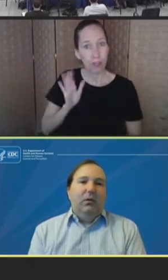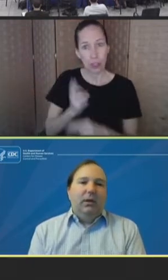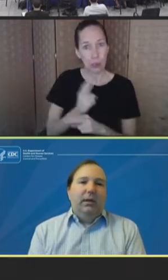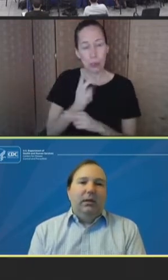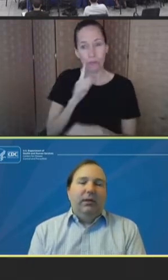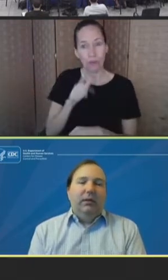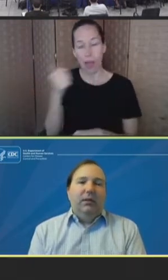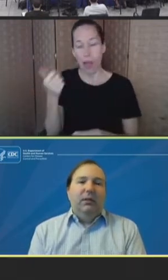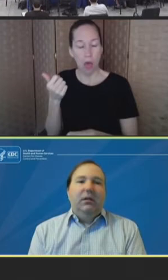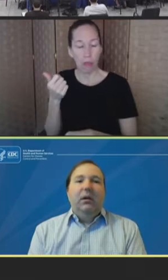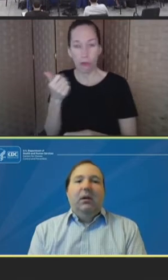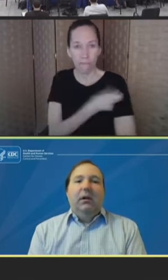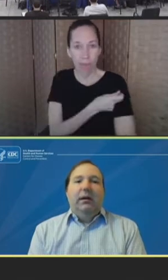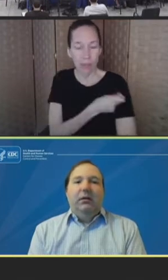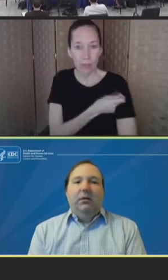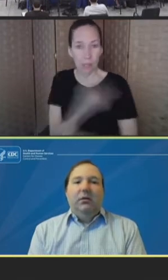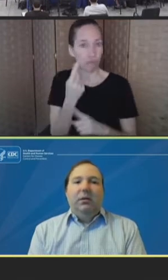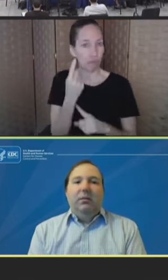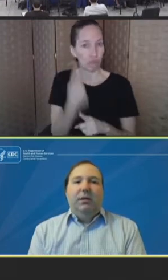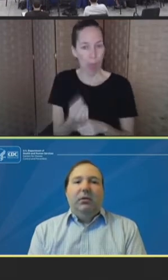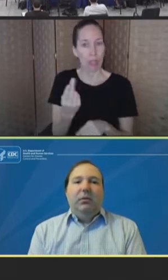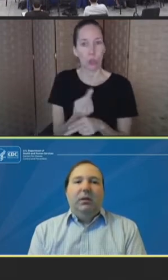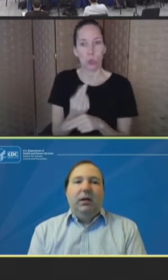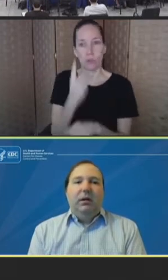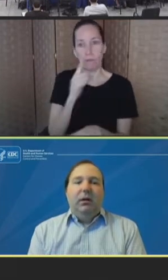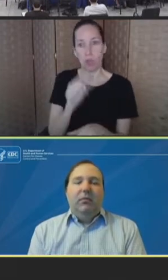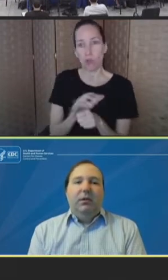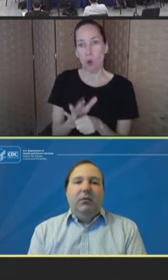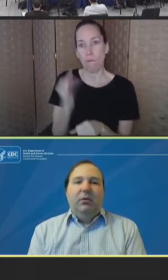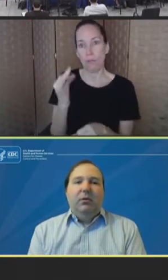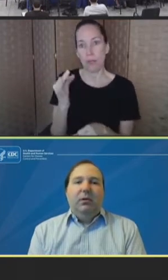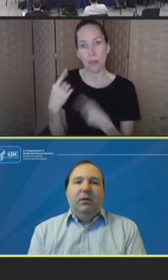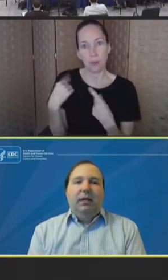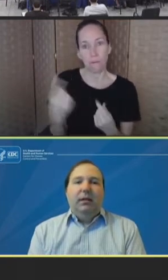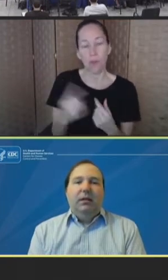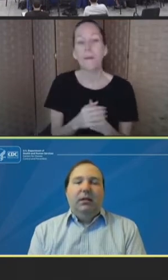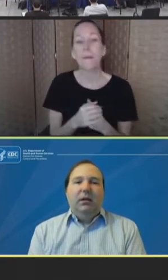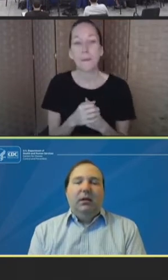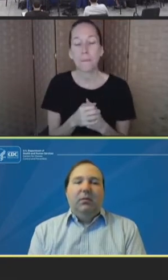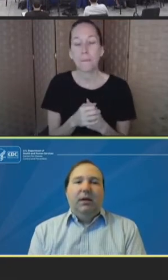COVID-19 vaccines. And so it's been determined that, you know, due to the success and the